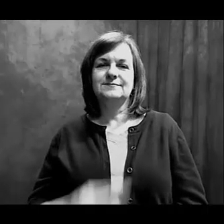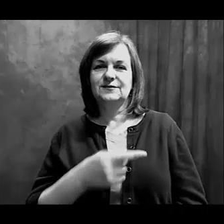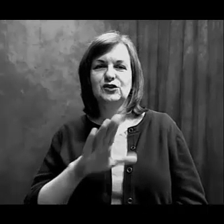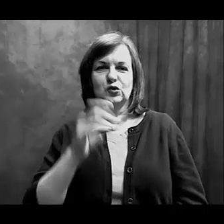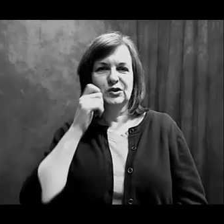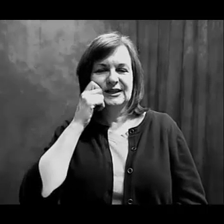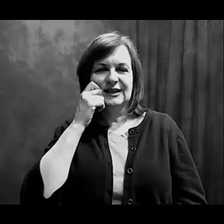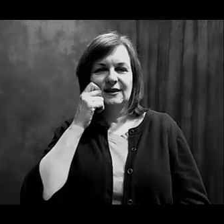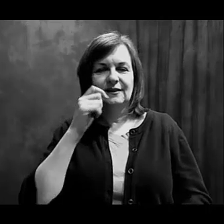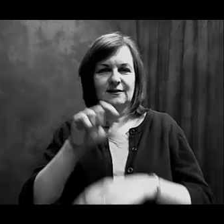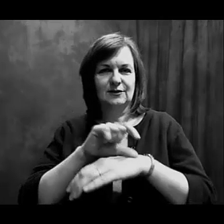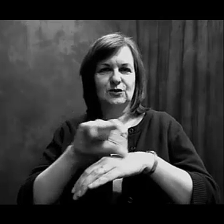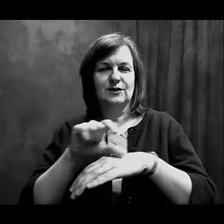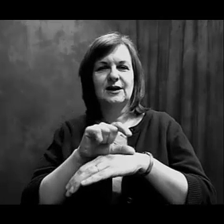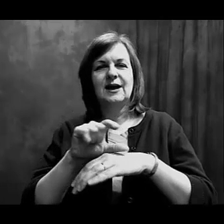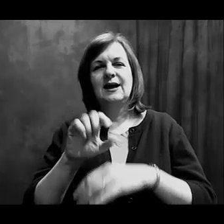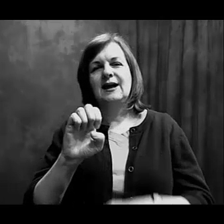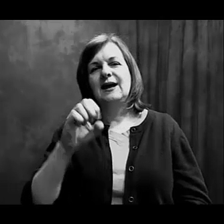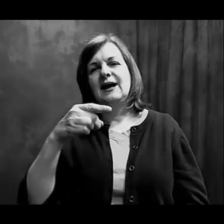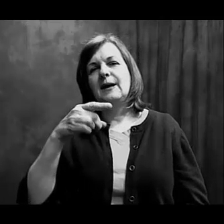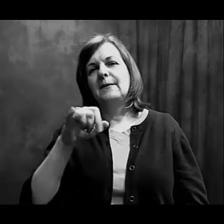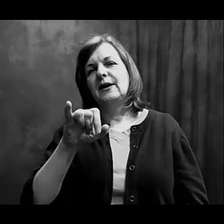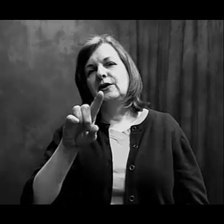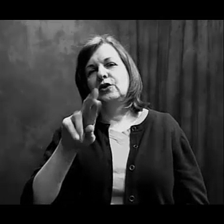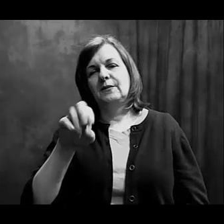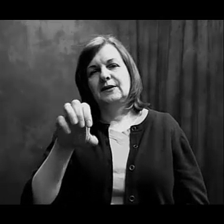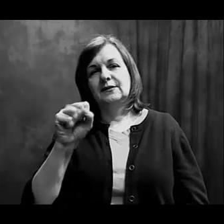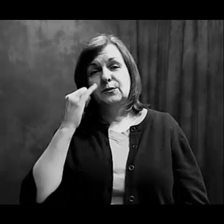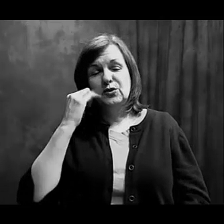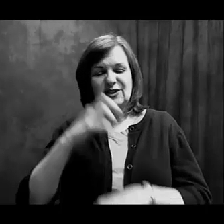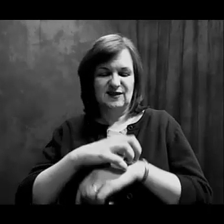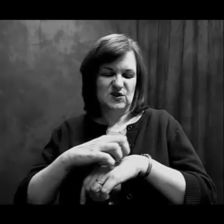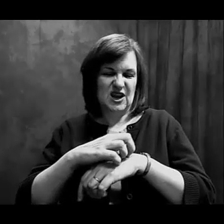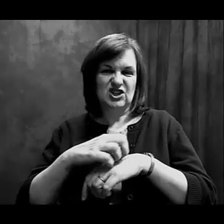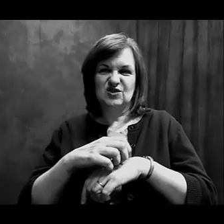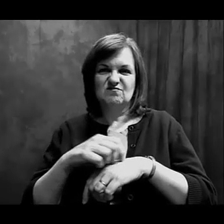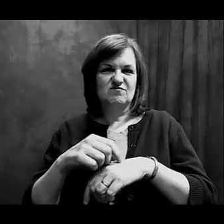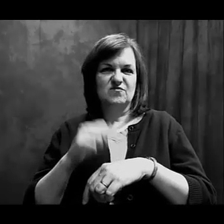this epidermal layer on the outside so if you scratch this surface